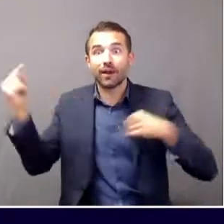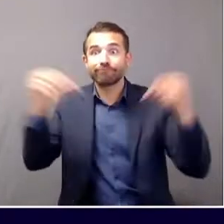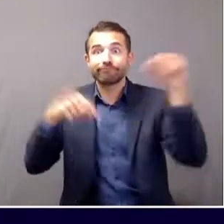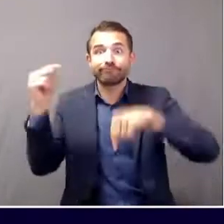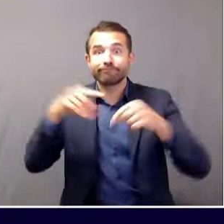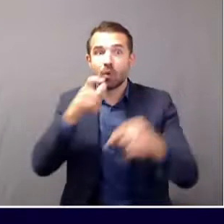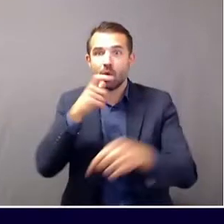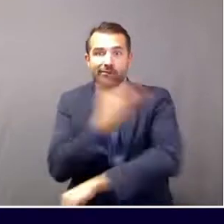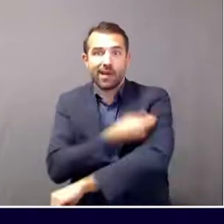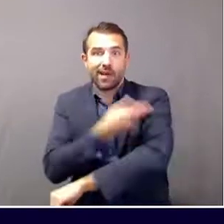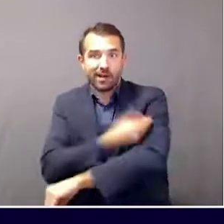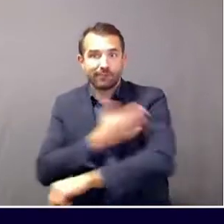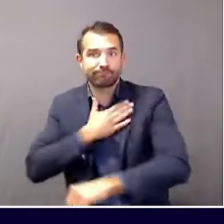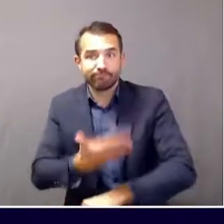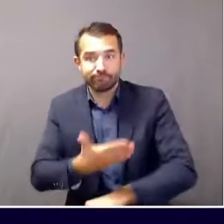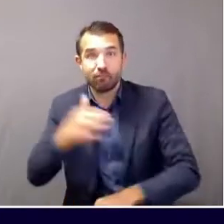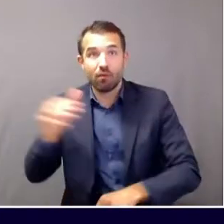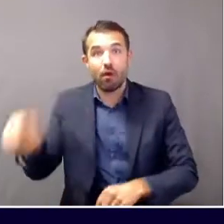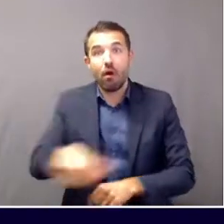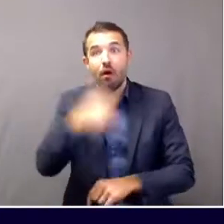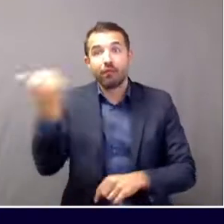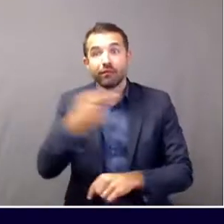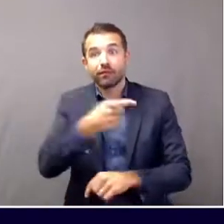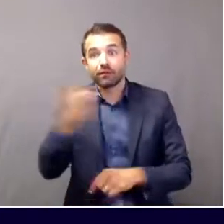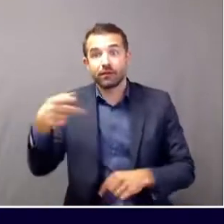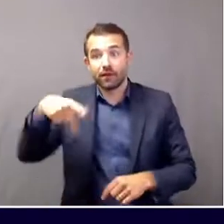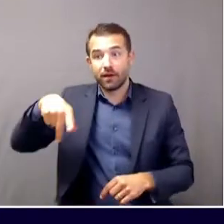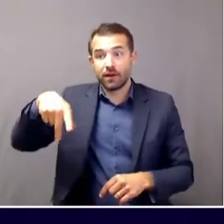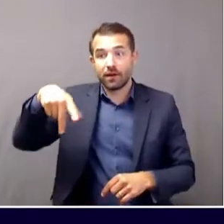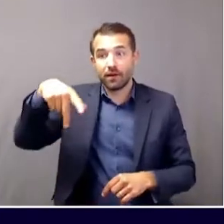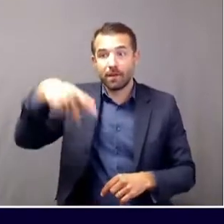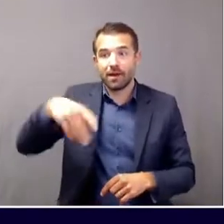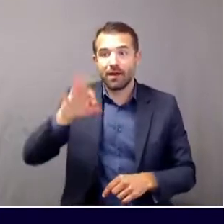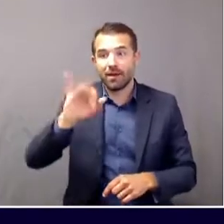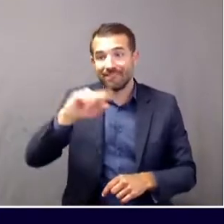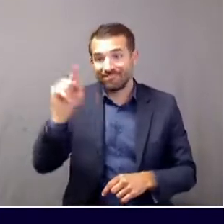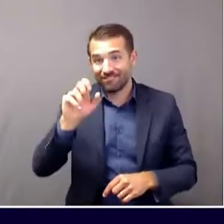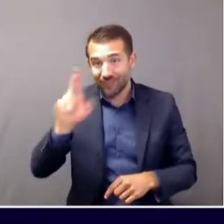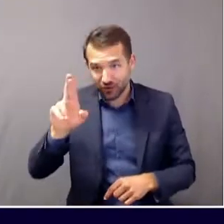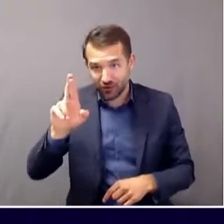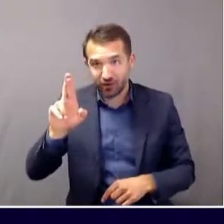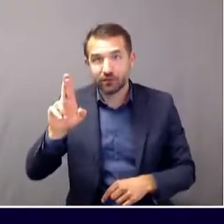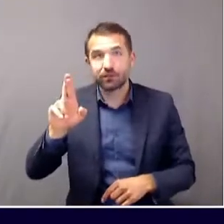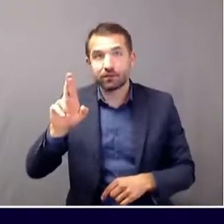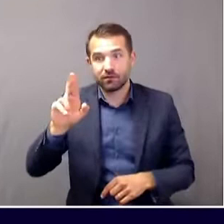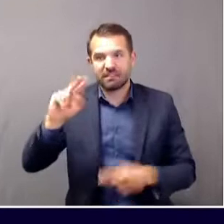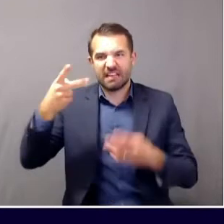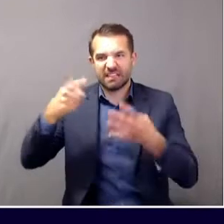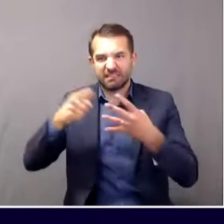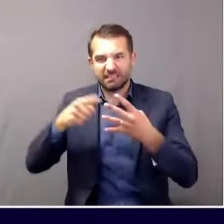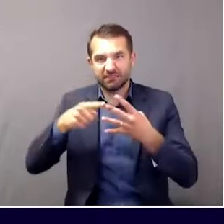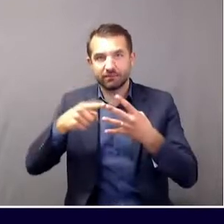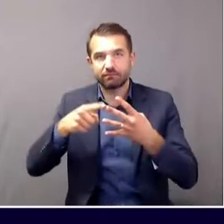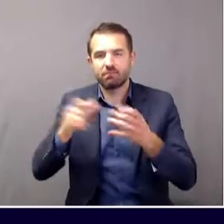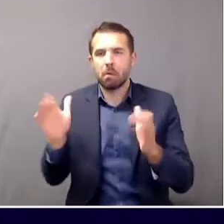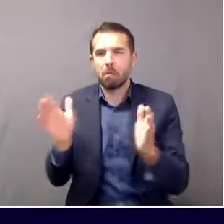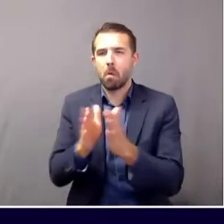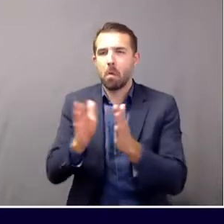manufactured by Pfizer as well